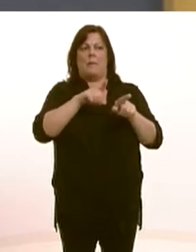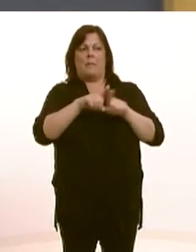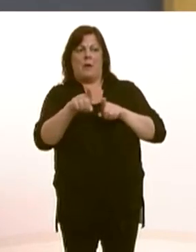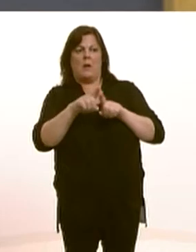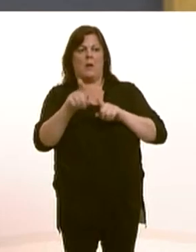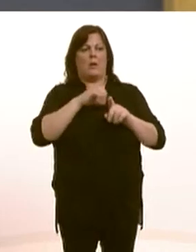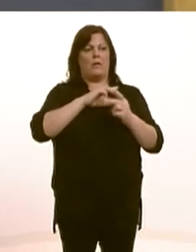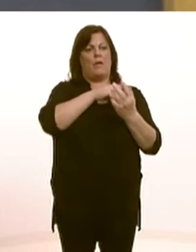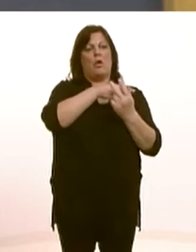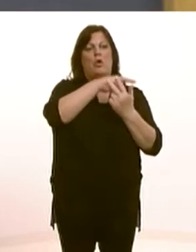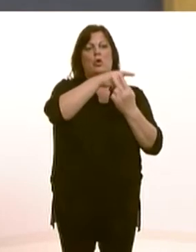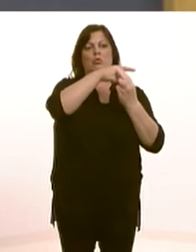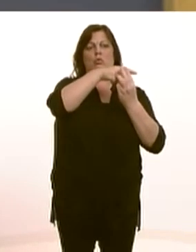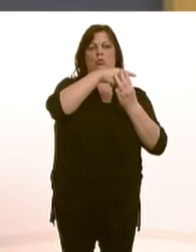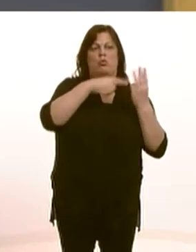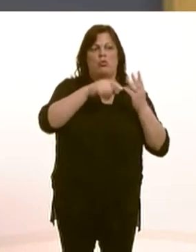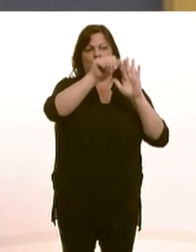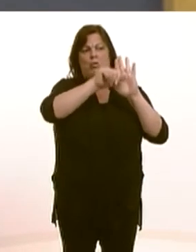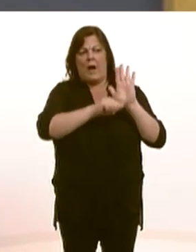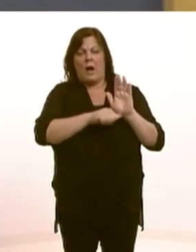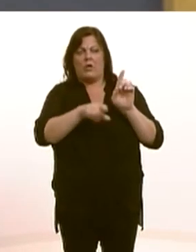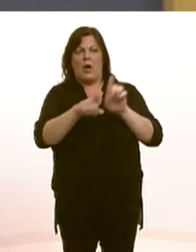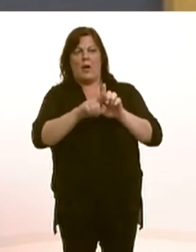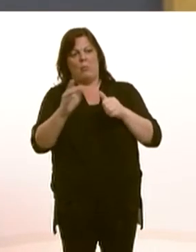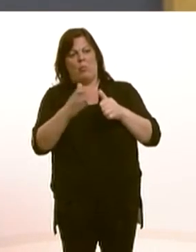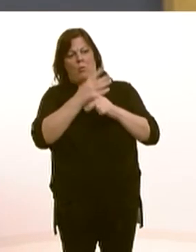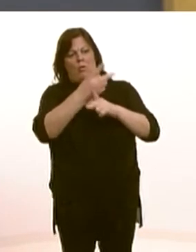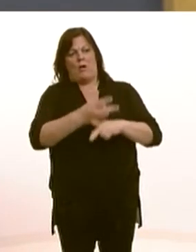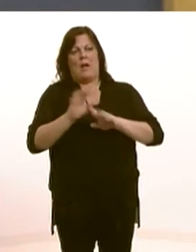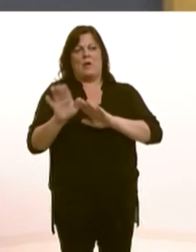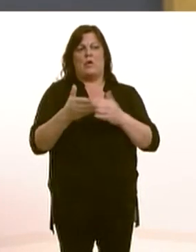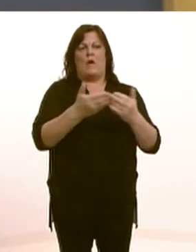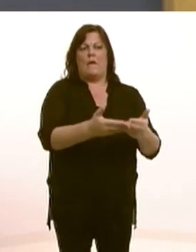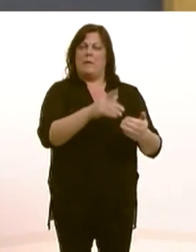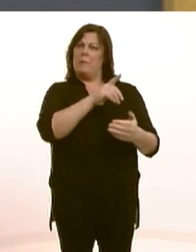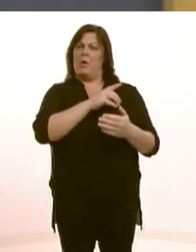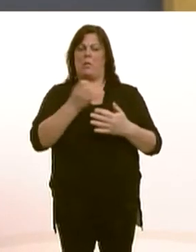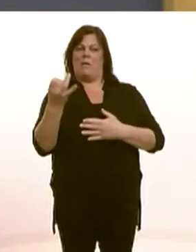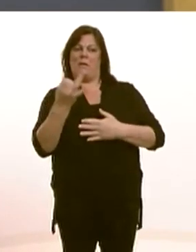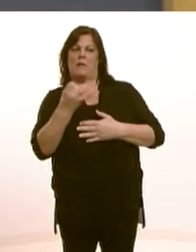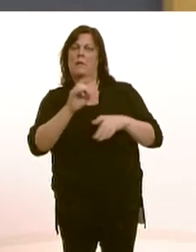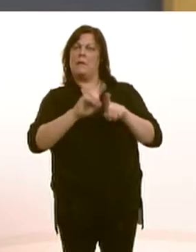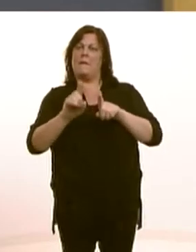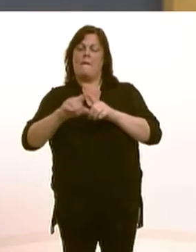and treat service, of which there are 17 pharmacies providing that service across Carmarthenshire,